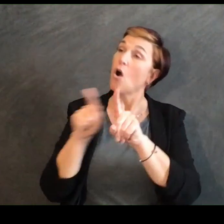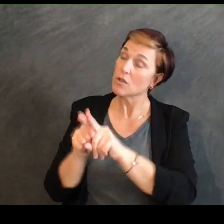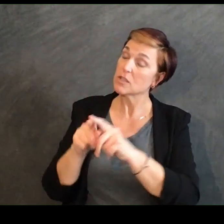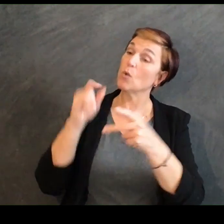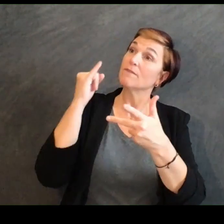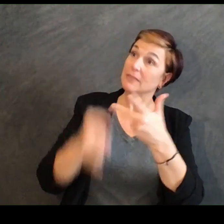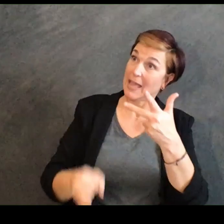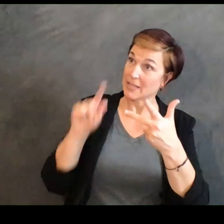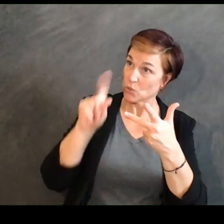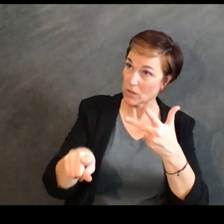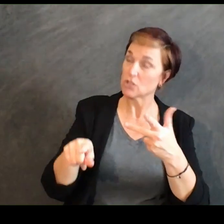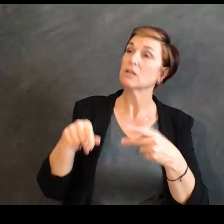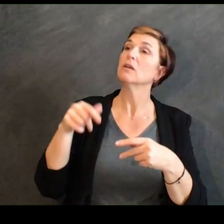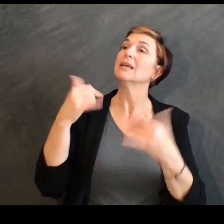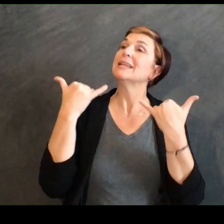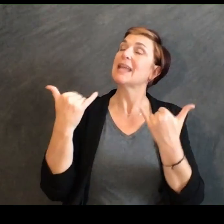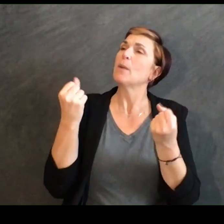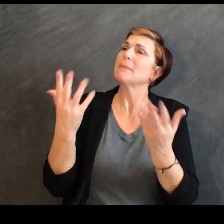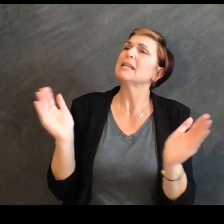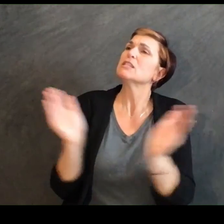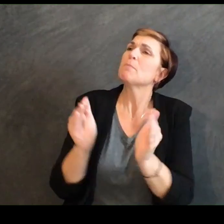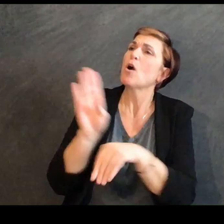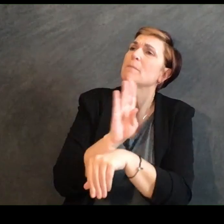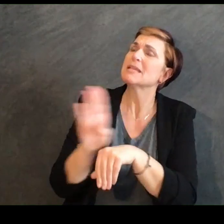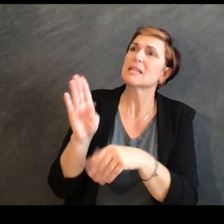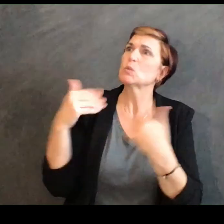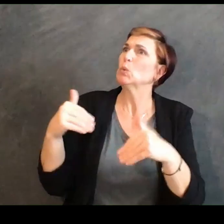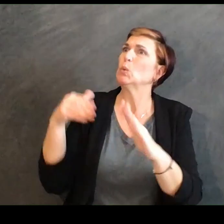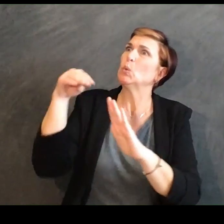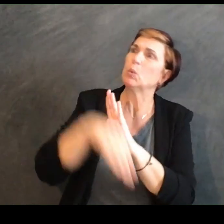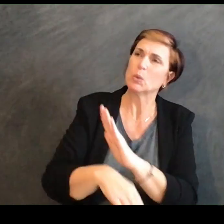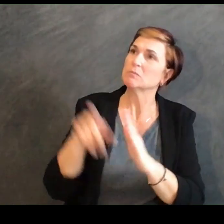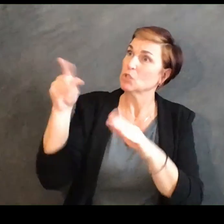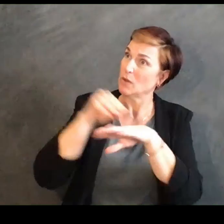businesses because of this thank you sir well on small businesses the Small